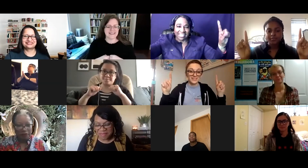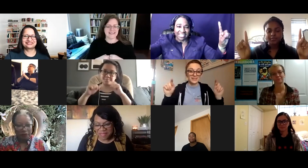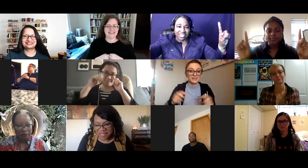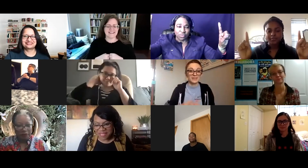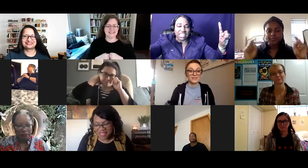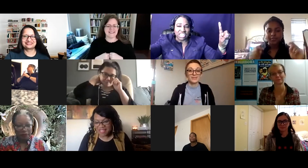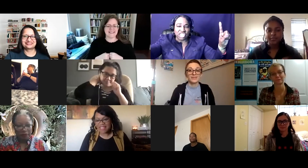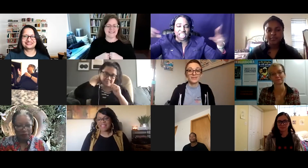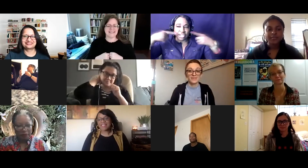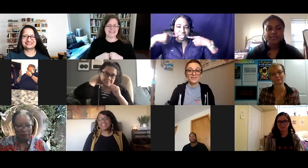See.